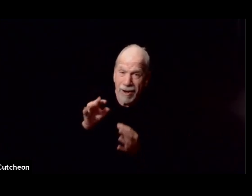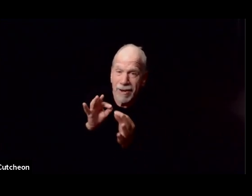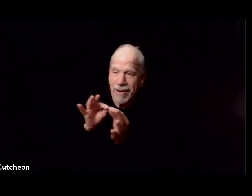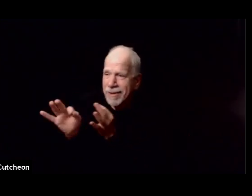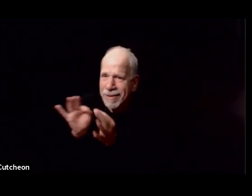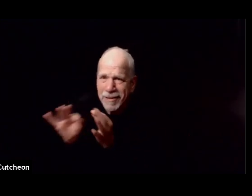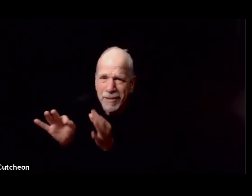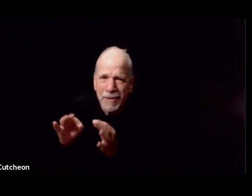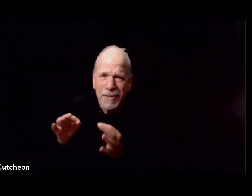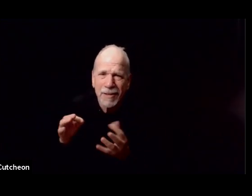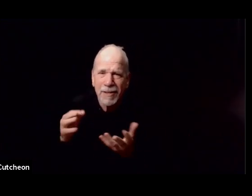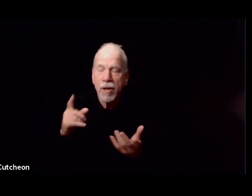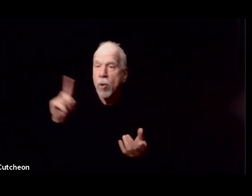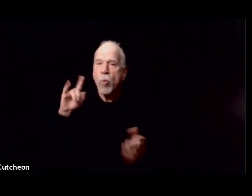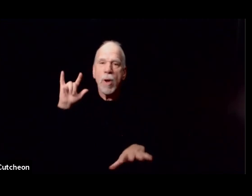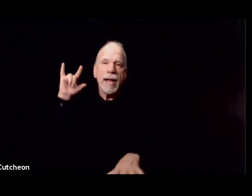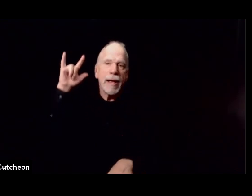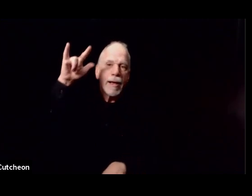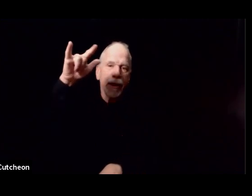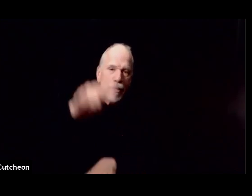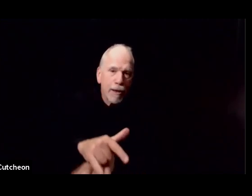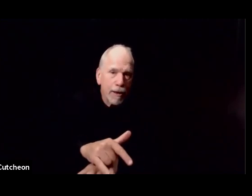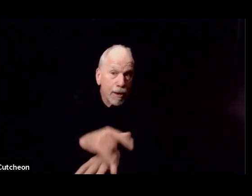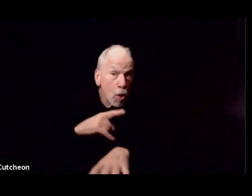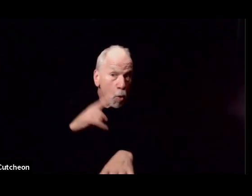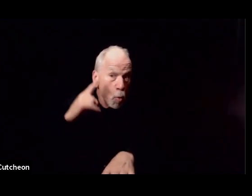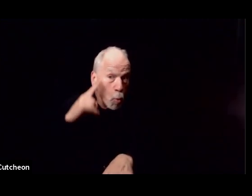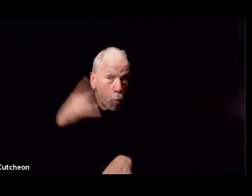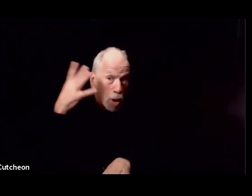will you have there? Are you having to use public transport?